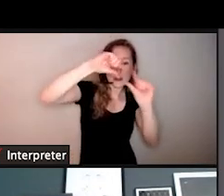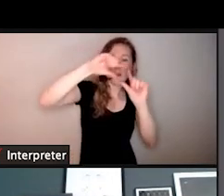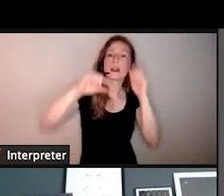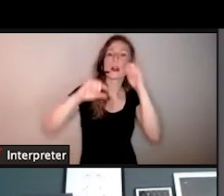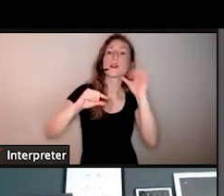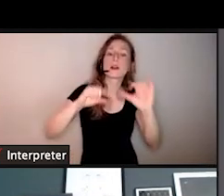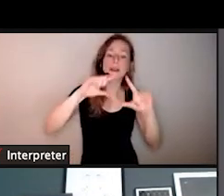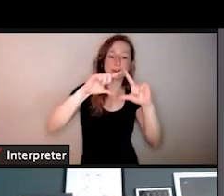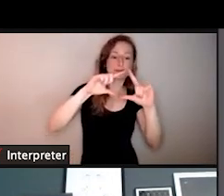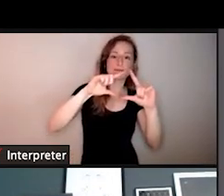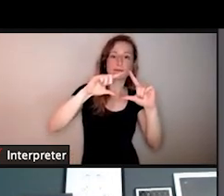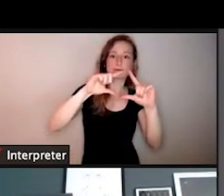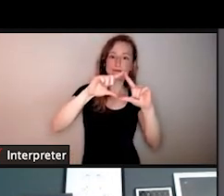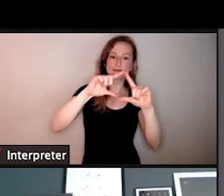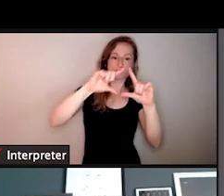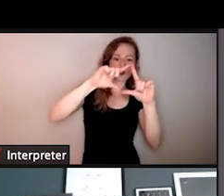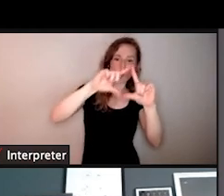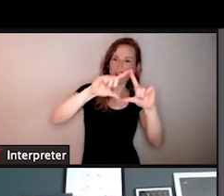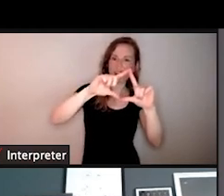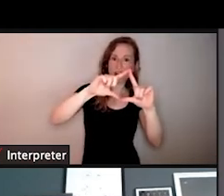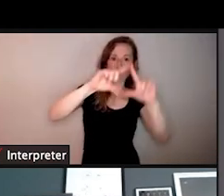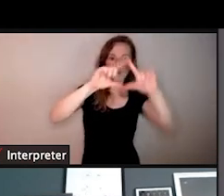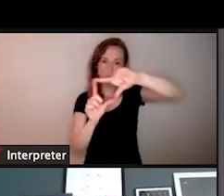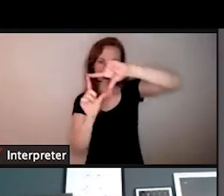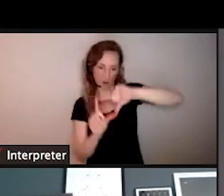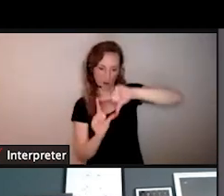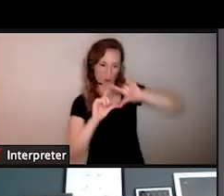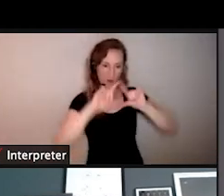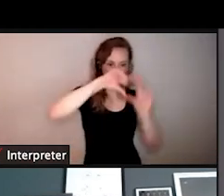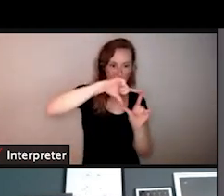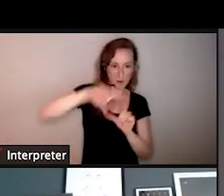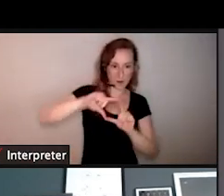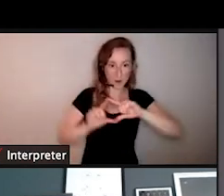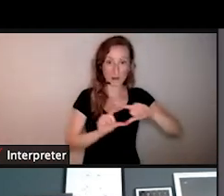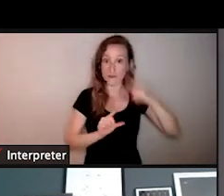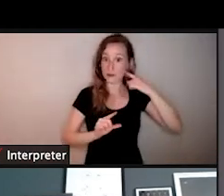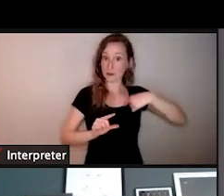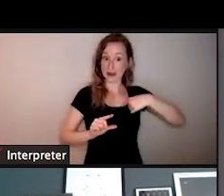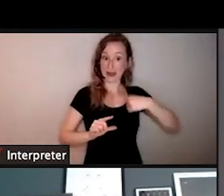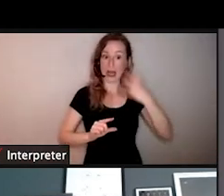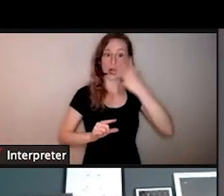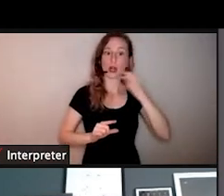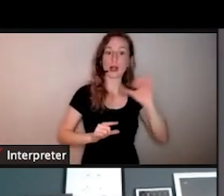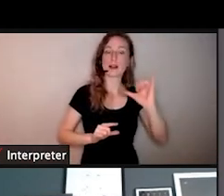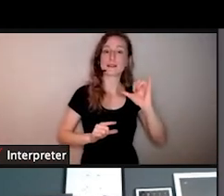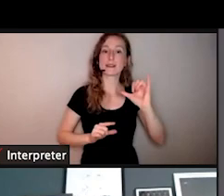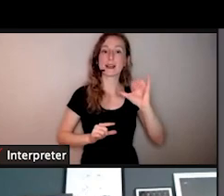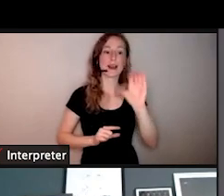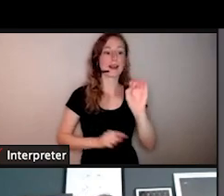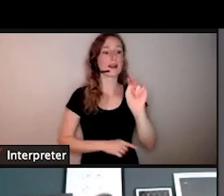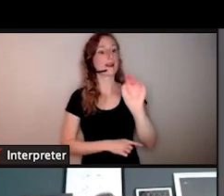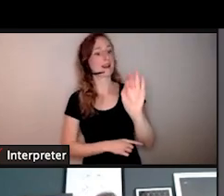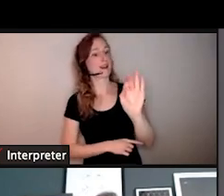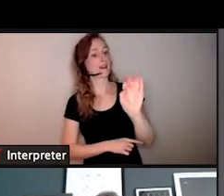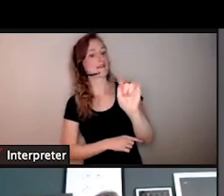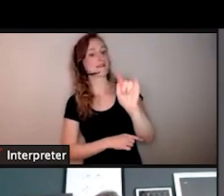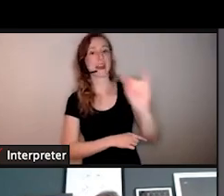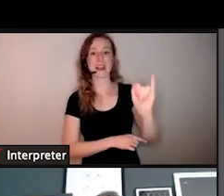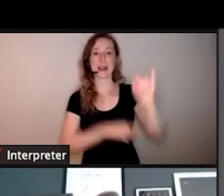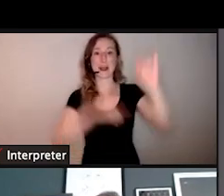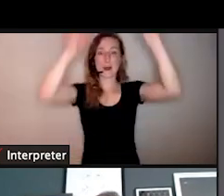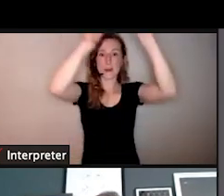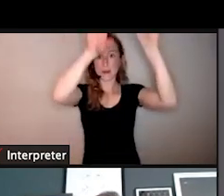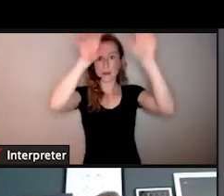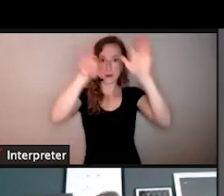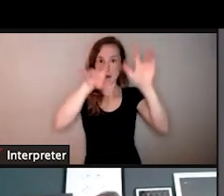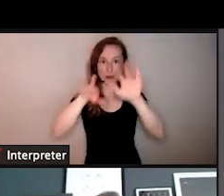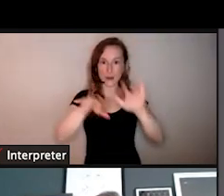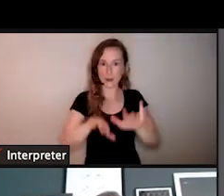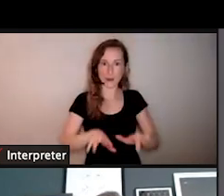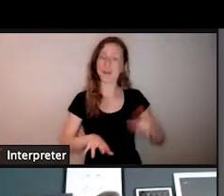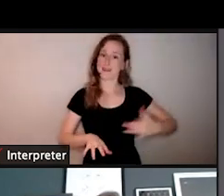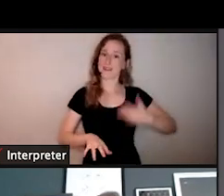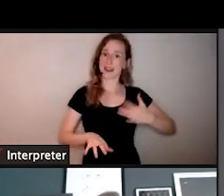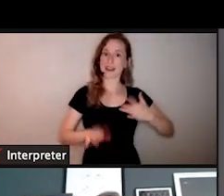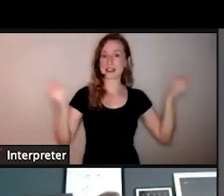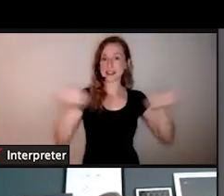It was really interesting to hear your observations.